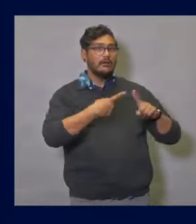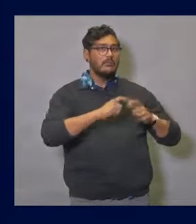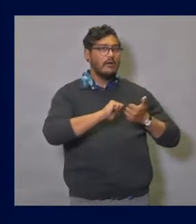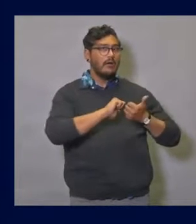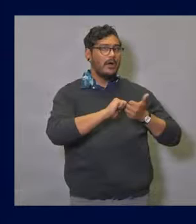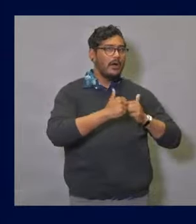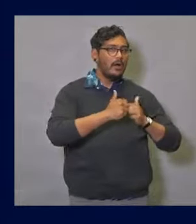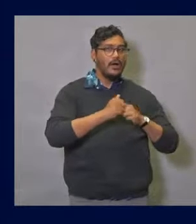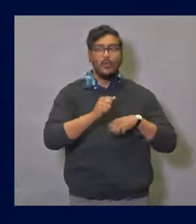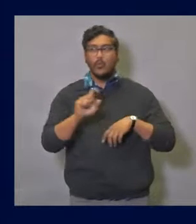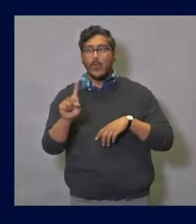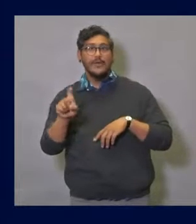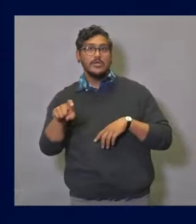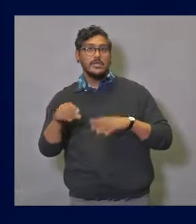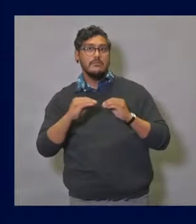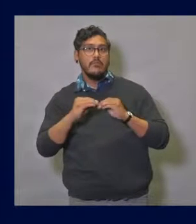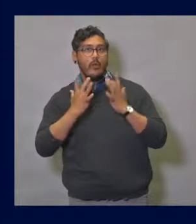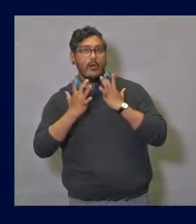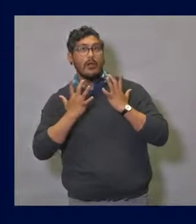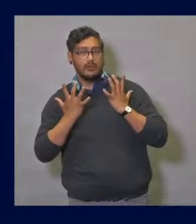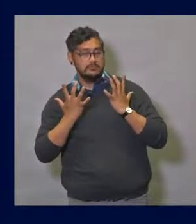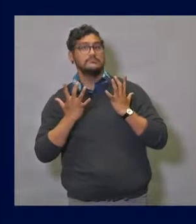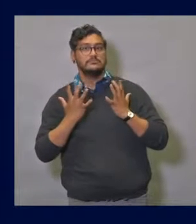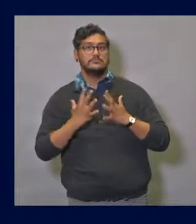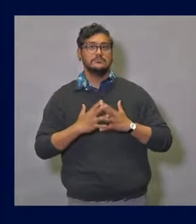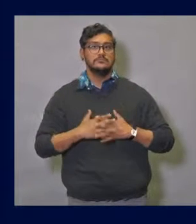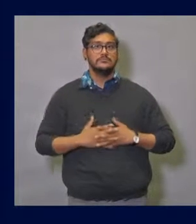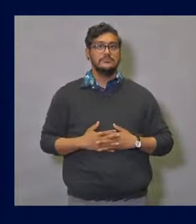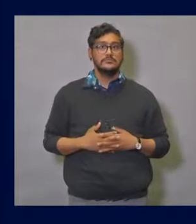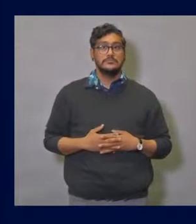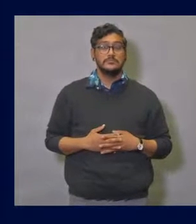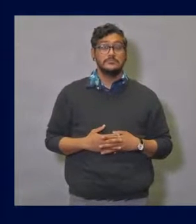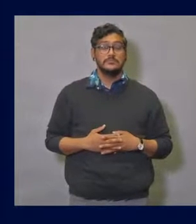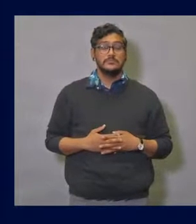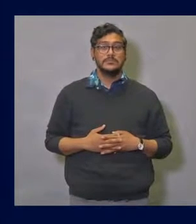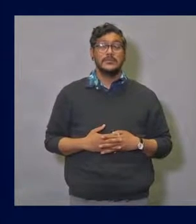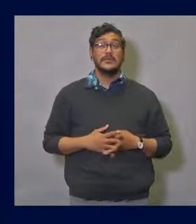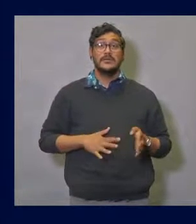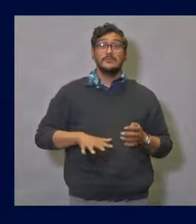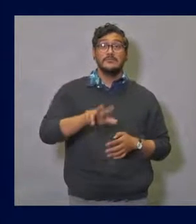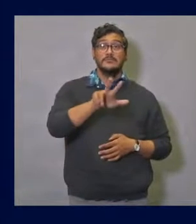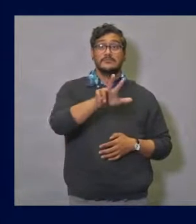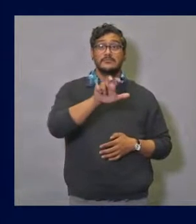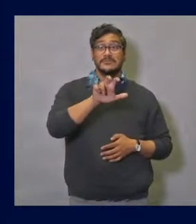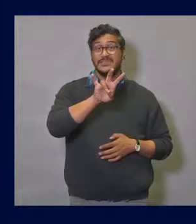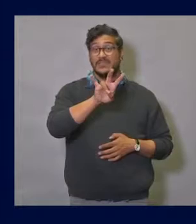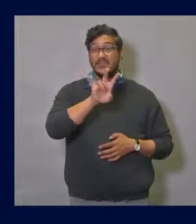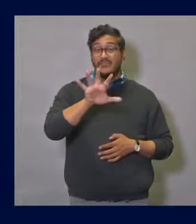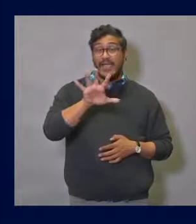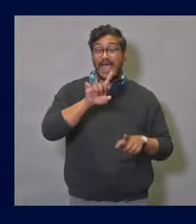VACUNACIÓN Y HARÁN RECOMENDACIONES CON RESPECTO A